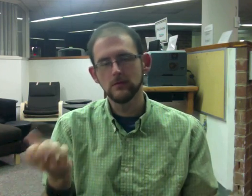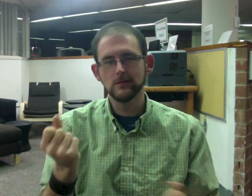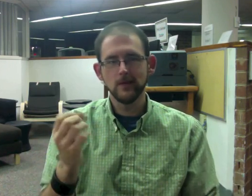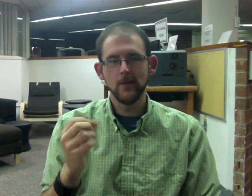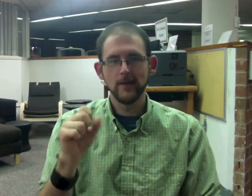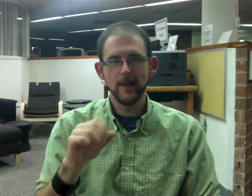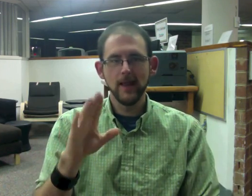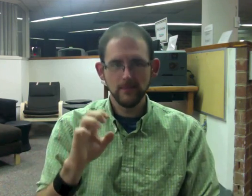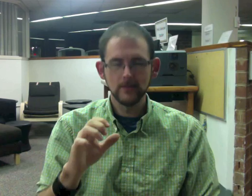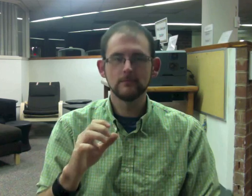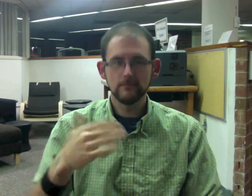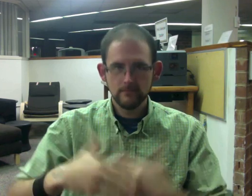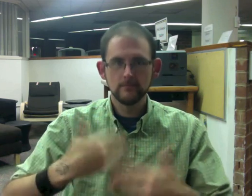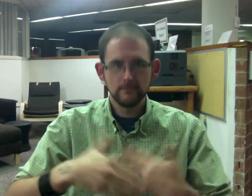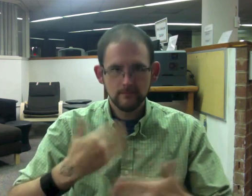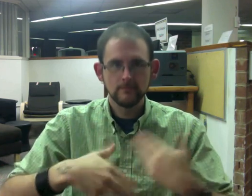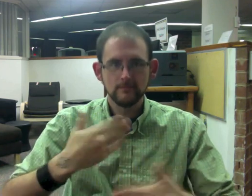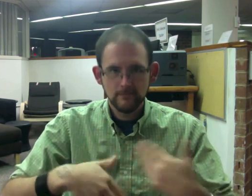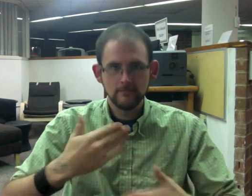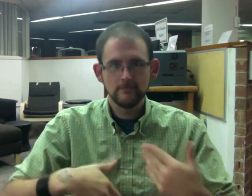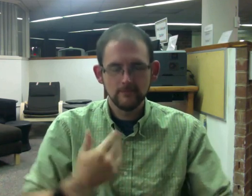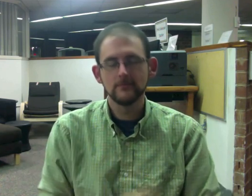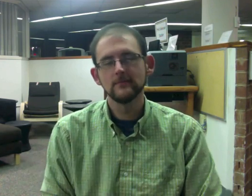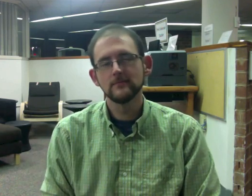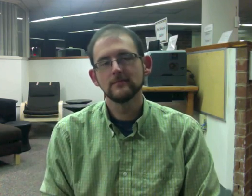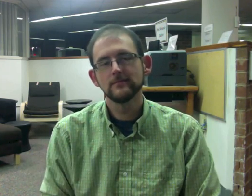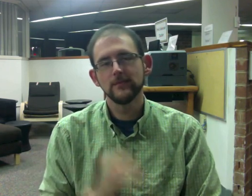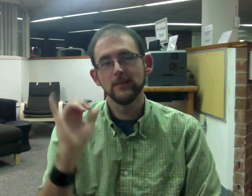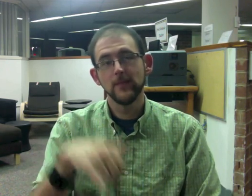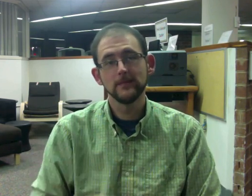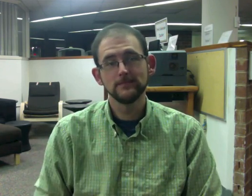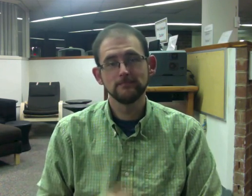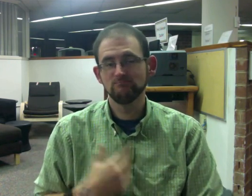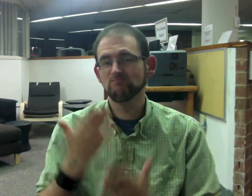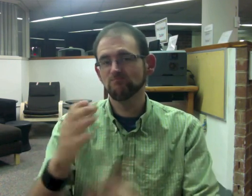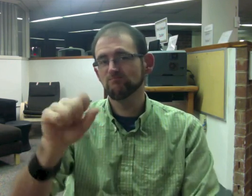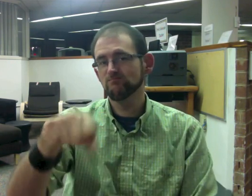So it can take a while. Definitely recommended, though!